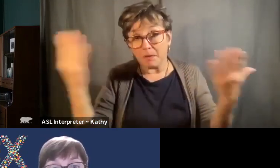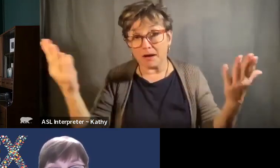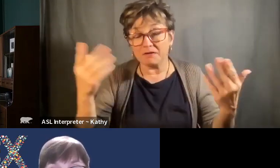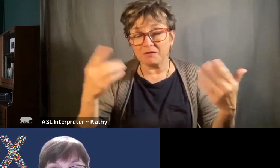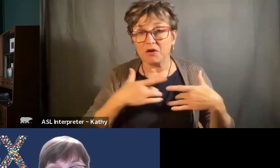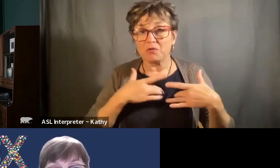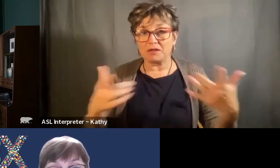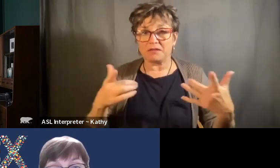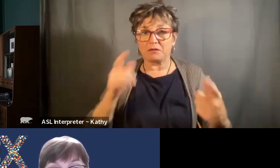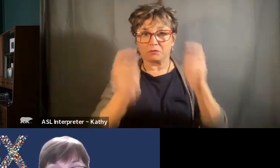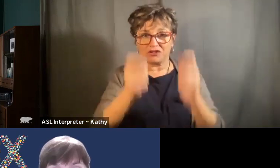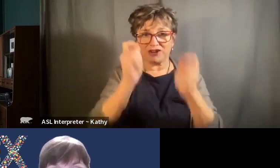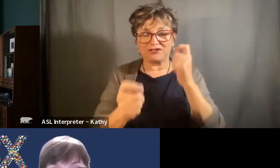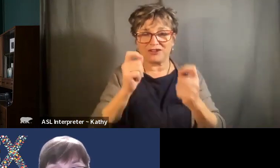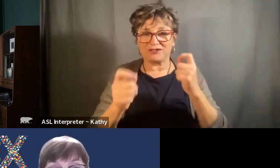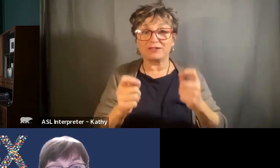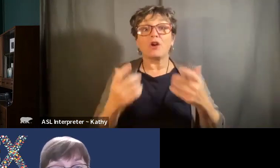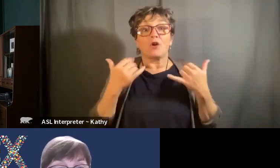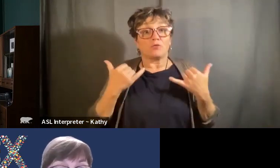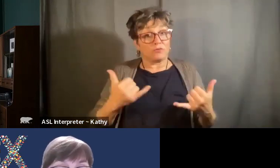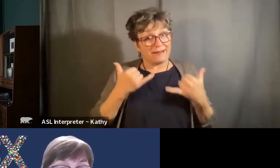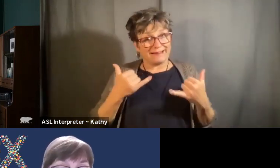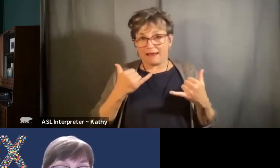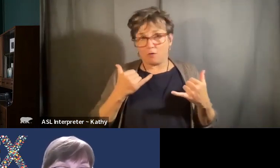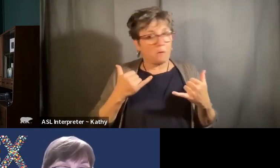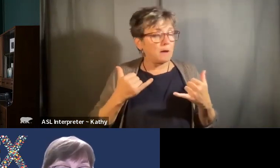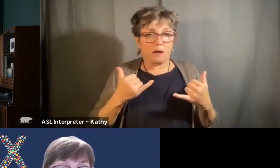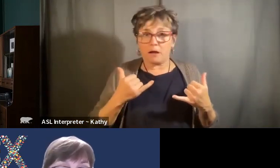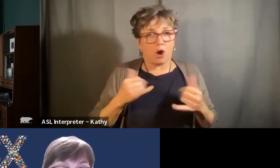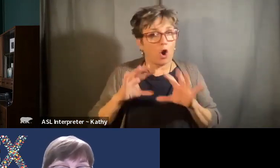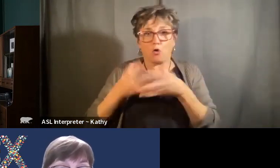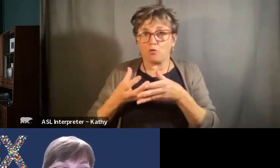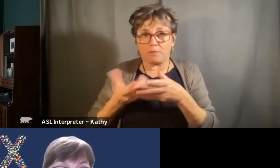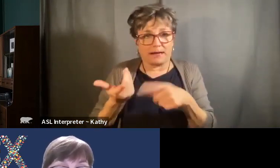um a participant has to enroll themself or be enrolled by a guardian or caregiver or parent.